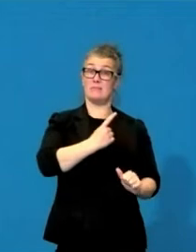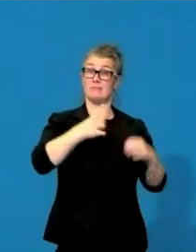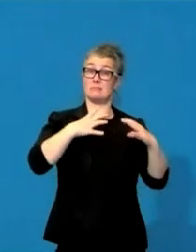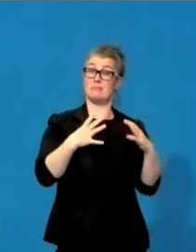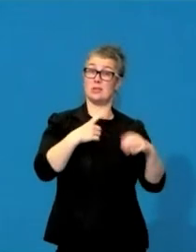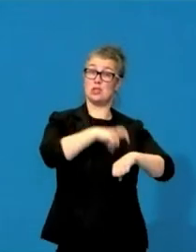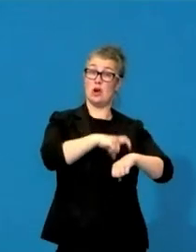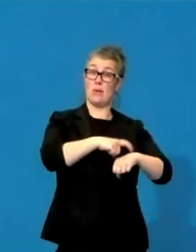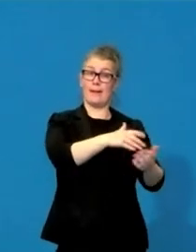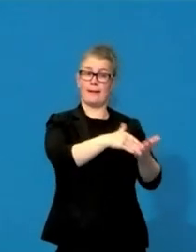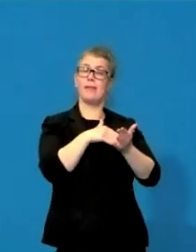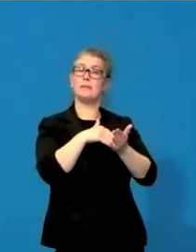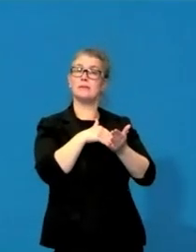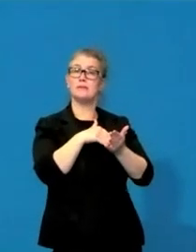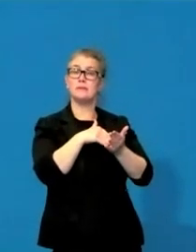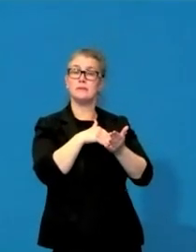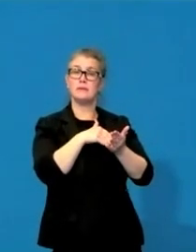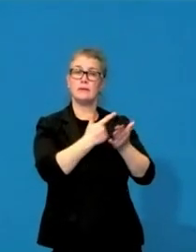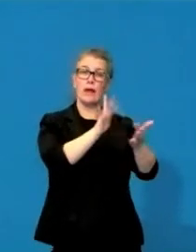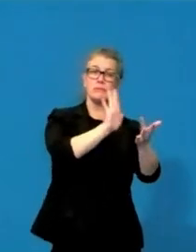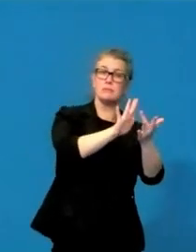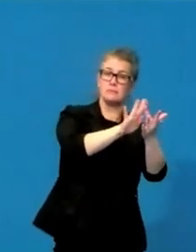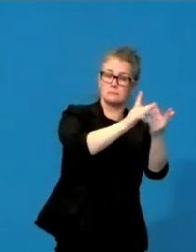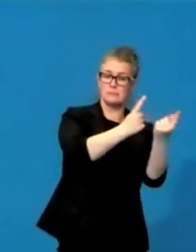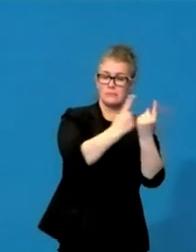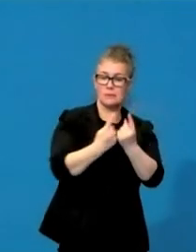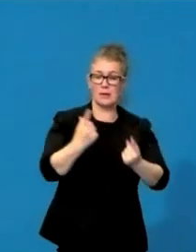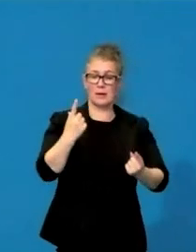all that sort of stuff, because I'm not a very bright person with the phone or computer